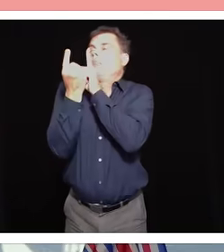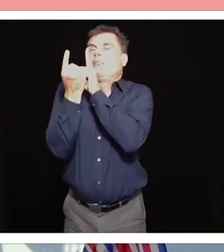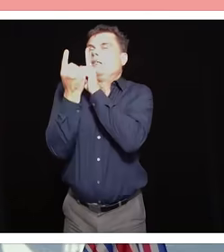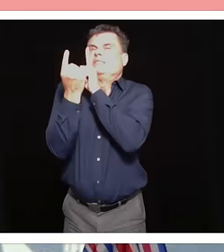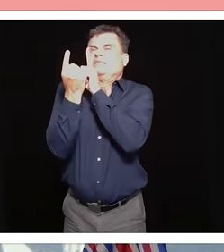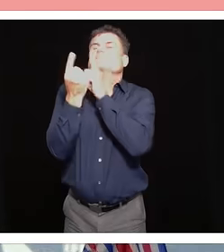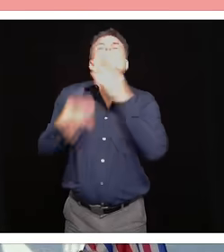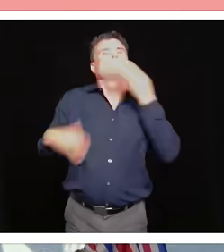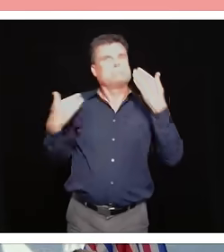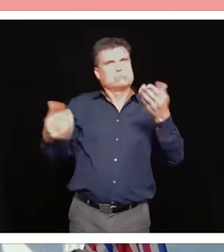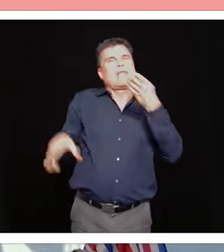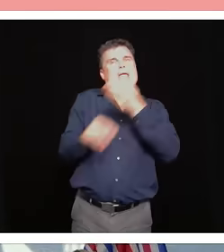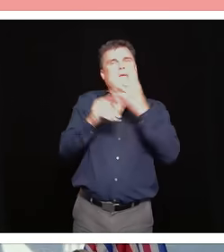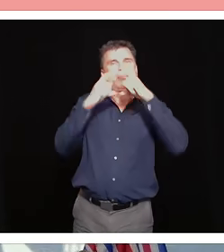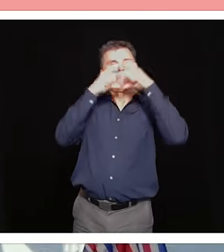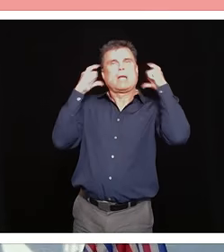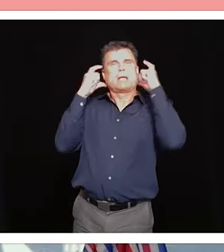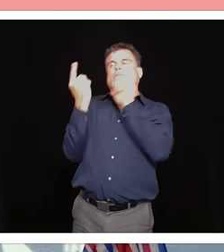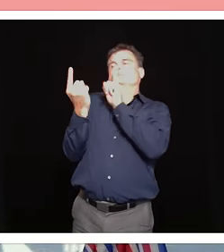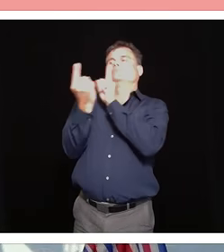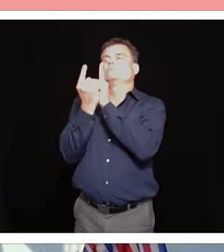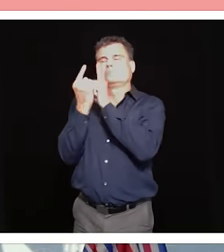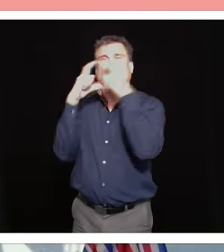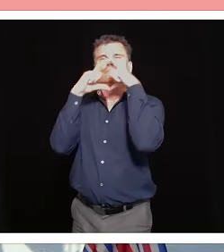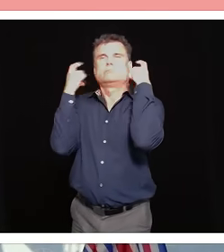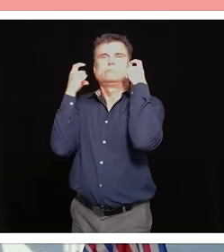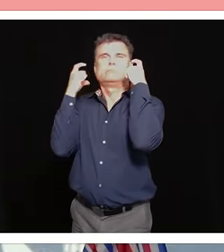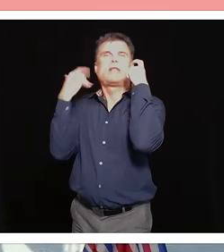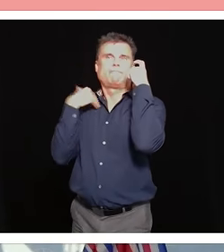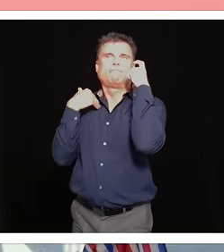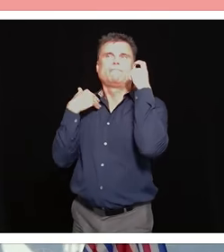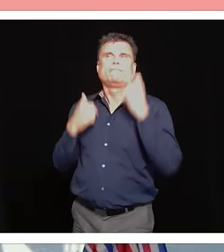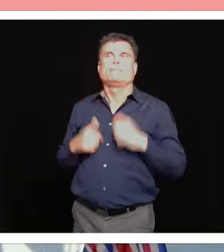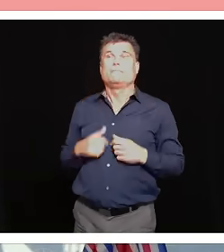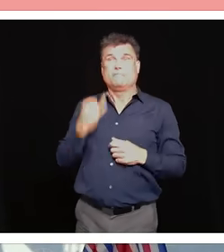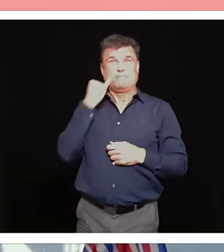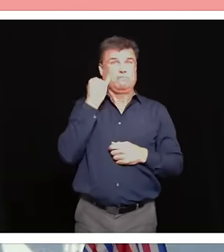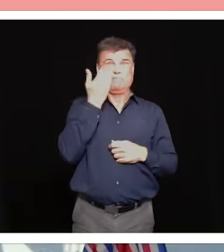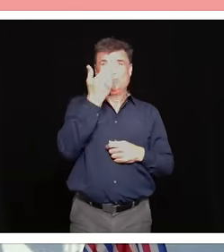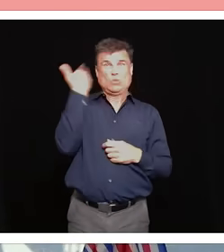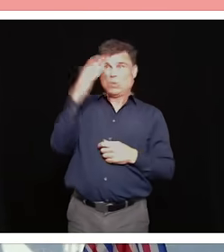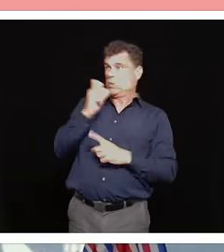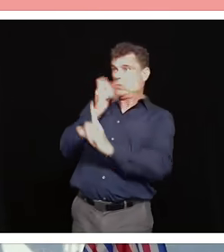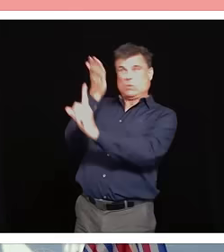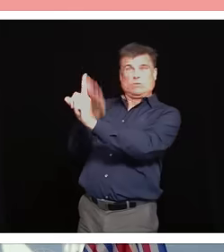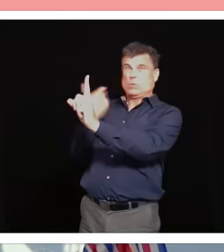to test to a level that is much higher than this as we move into the fall.